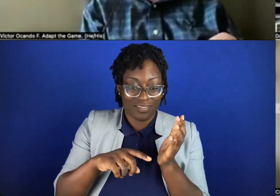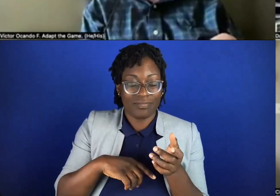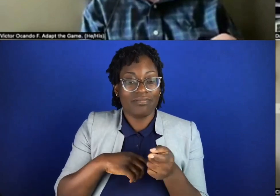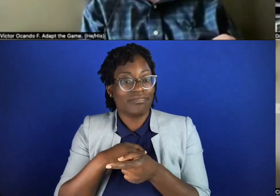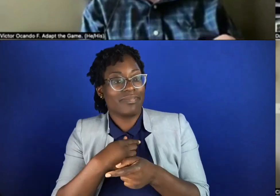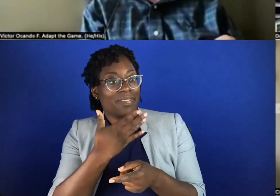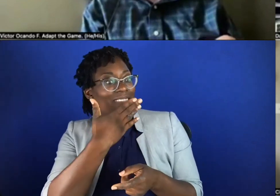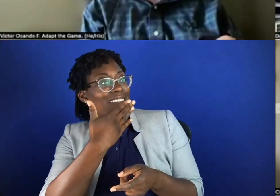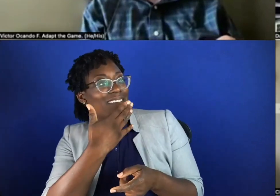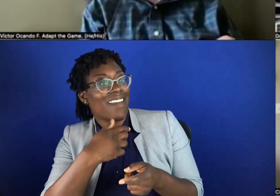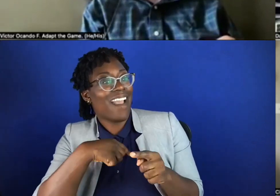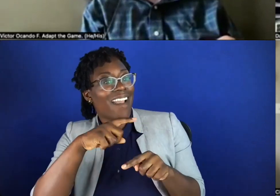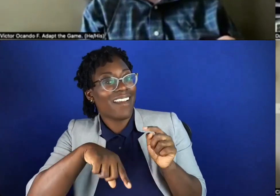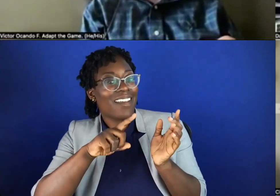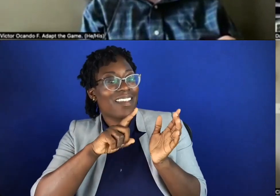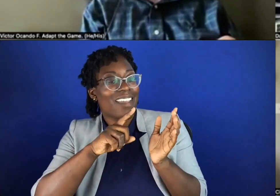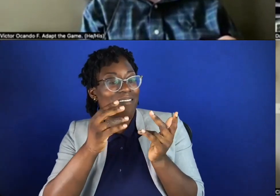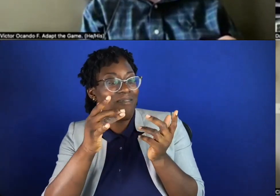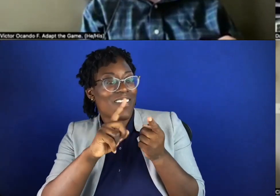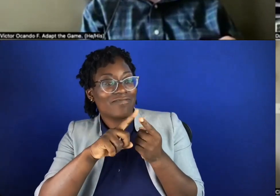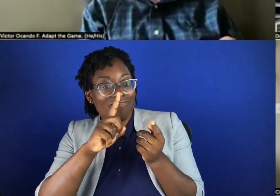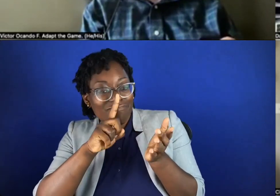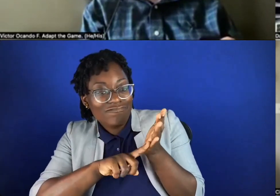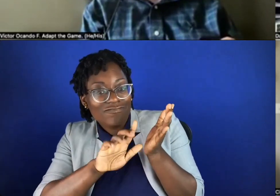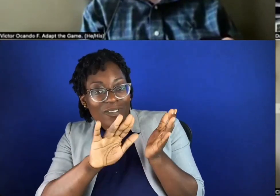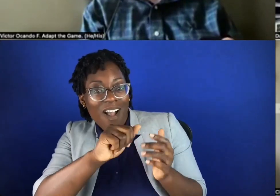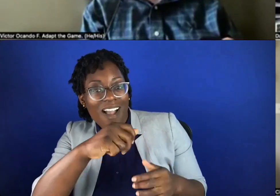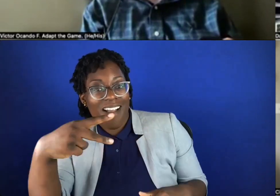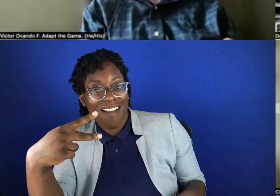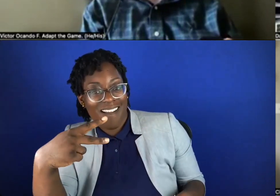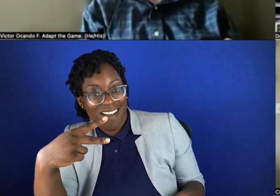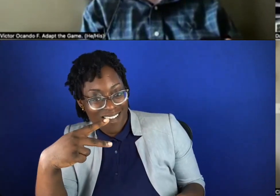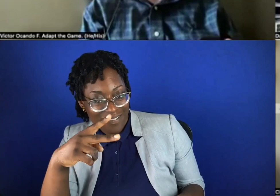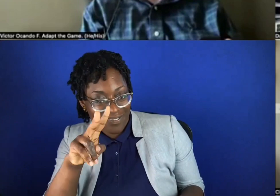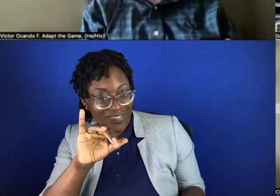Thank you Victor I can’t wait to check out the app.